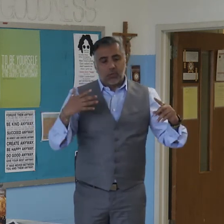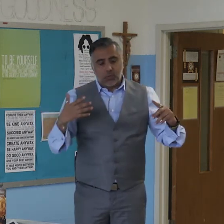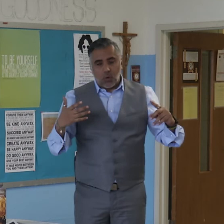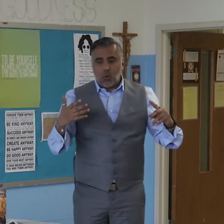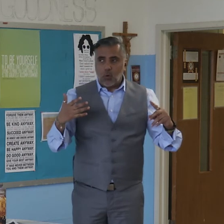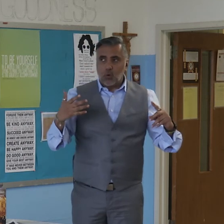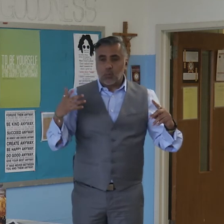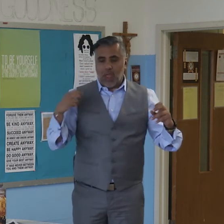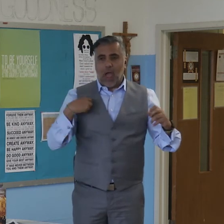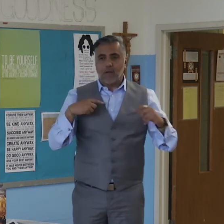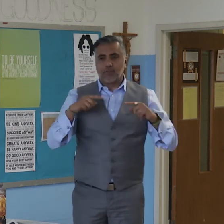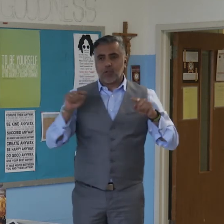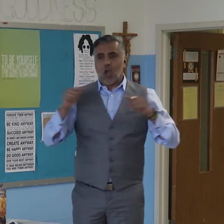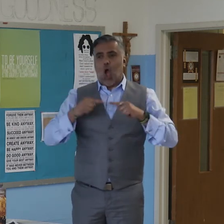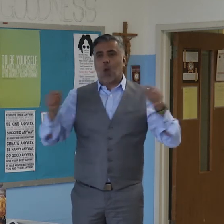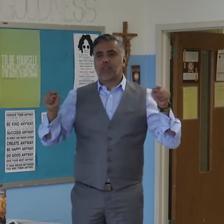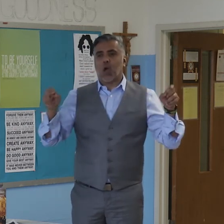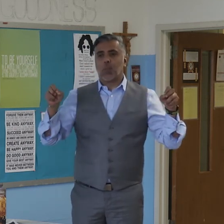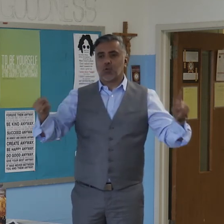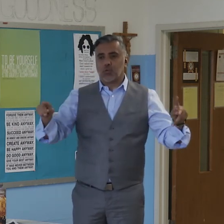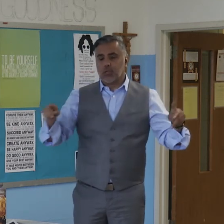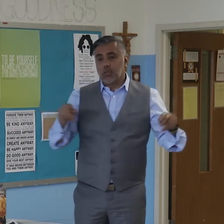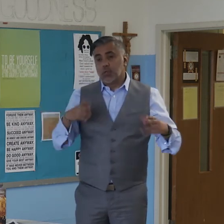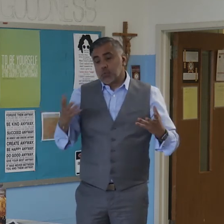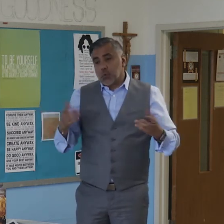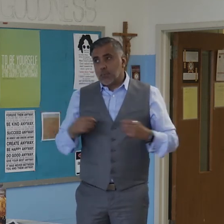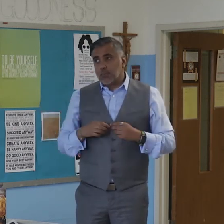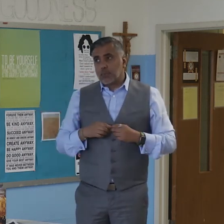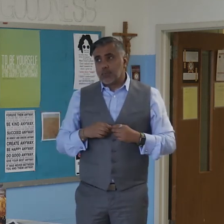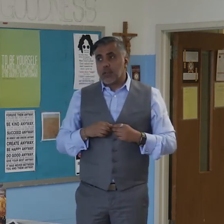opportunities, and so in some of those settings, those with disabilities might